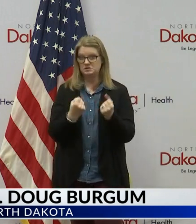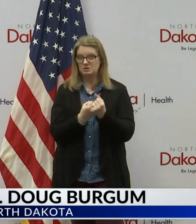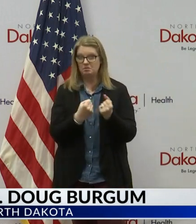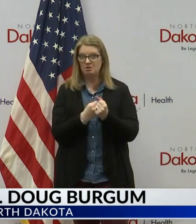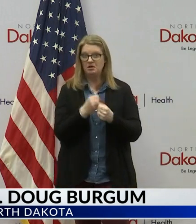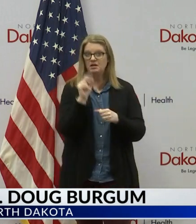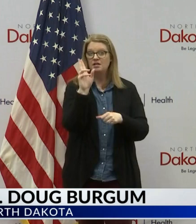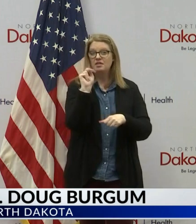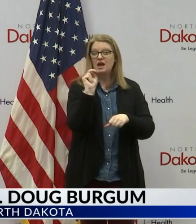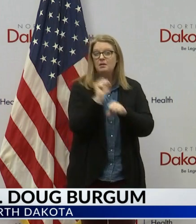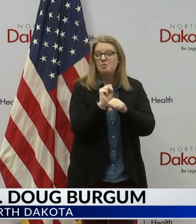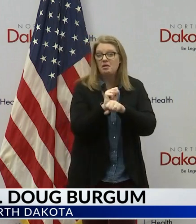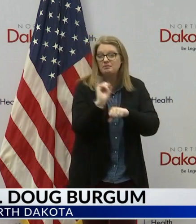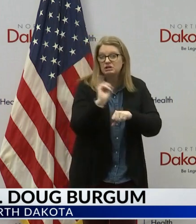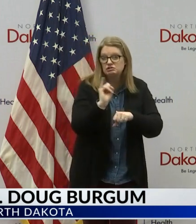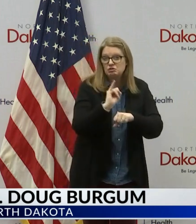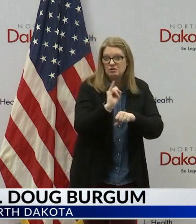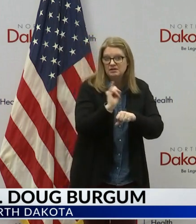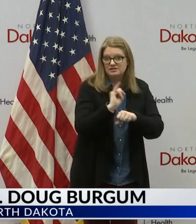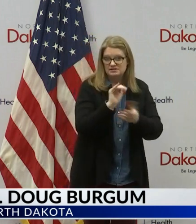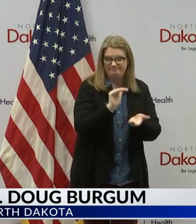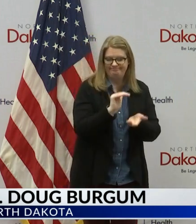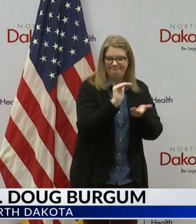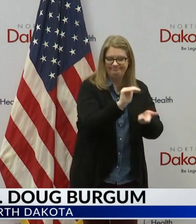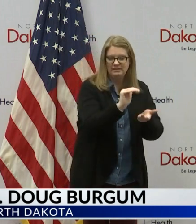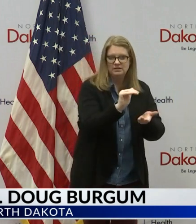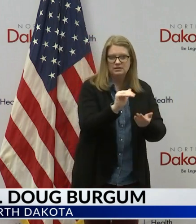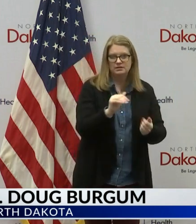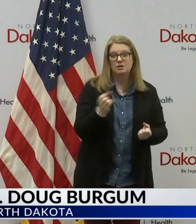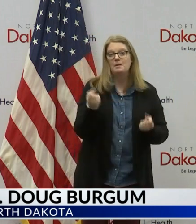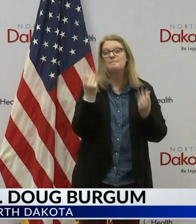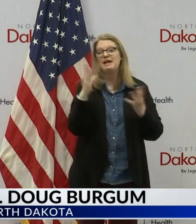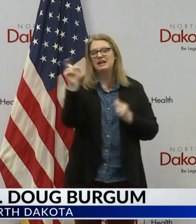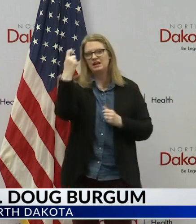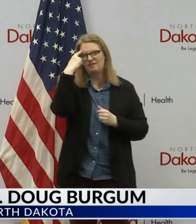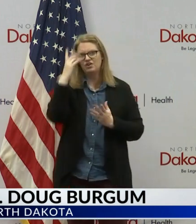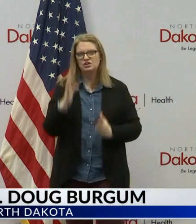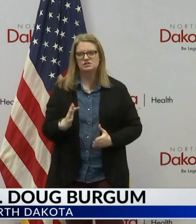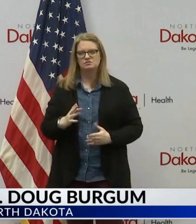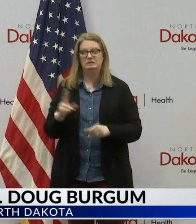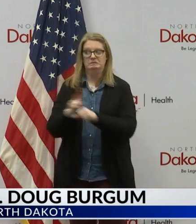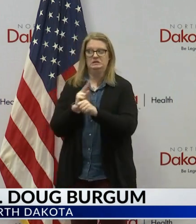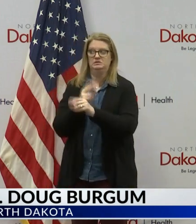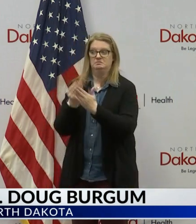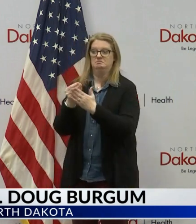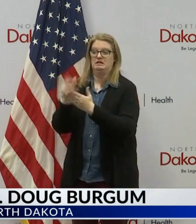THERE NEEDS TO BE AMOUNT OF FLEXIBILITY AND NOT CLEAR THAT